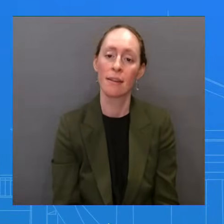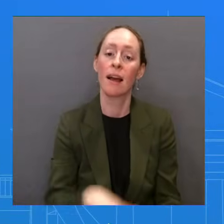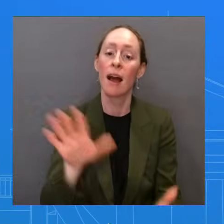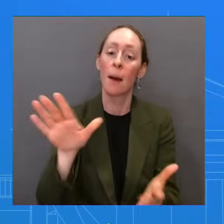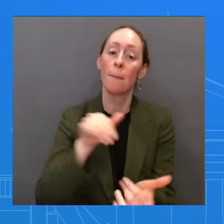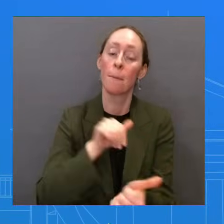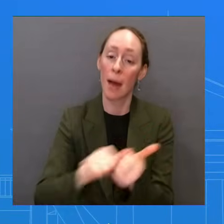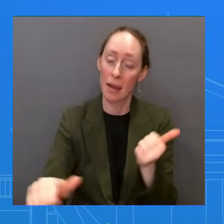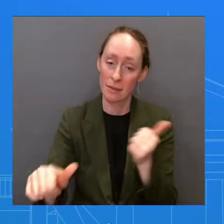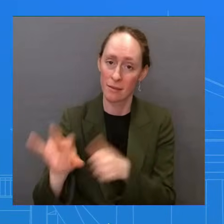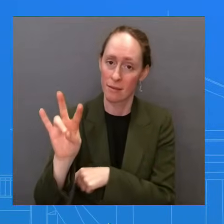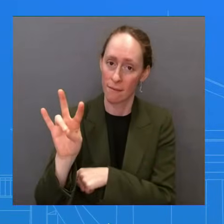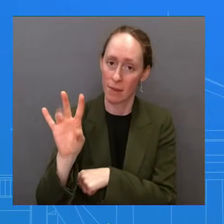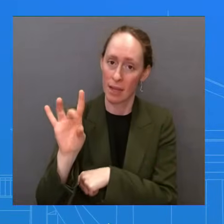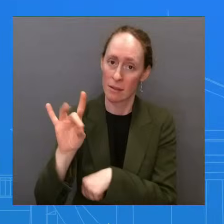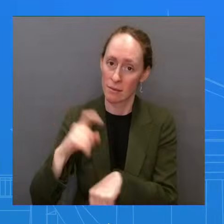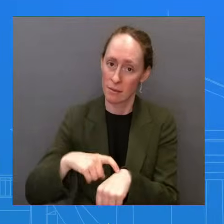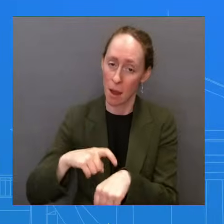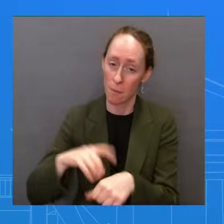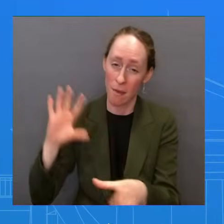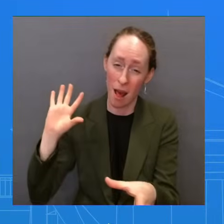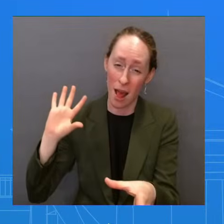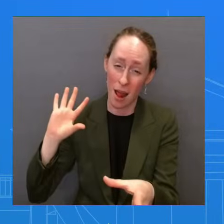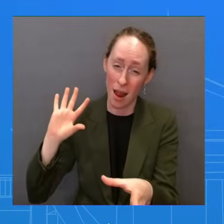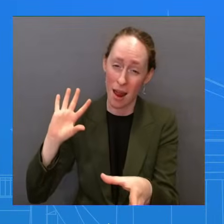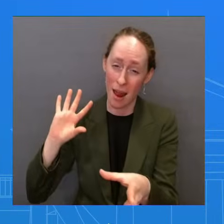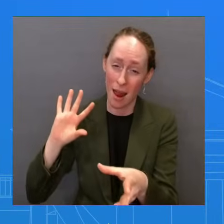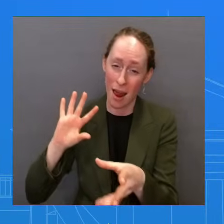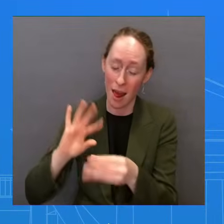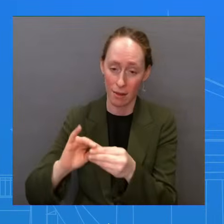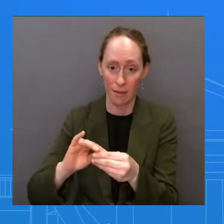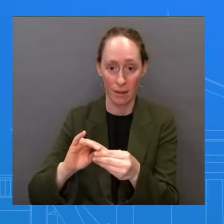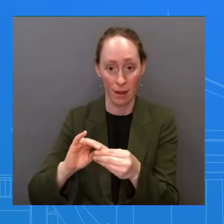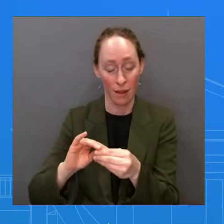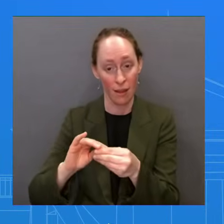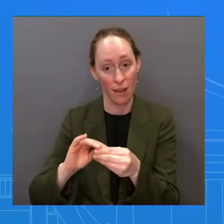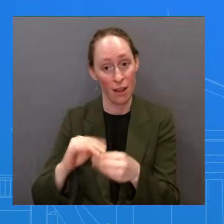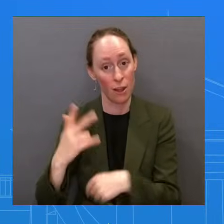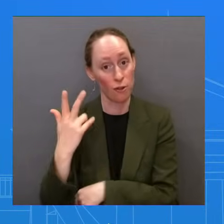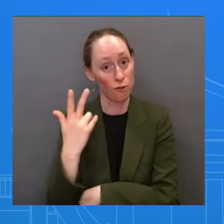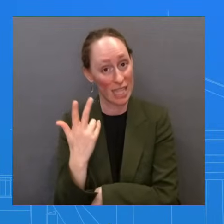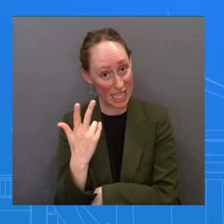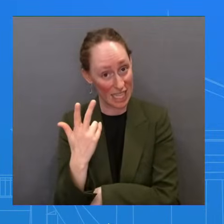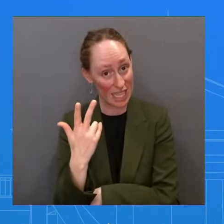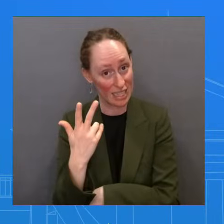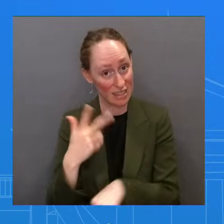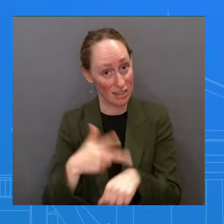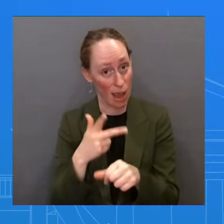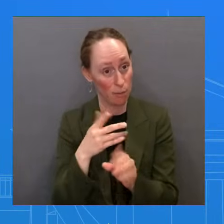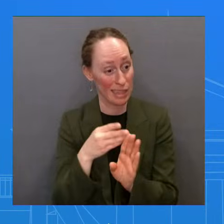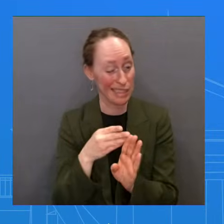in this specific briefing -- under Trump. And so, they have to do that again. So, that's where I'm going to leave that for you.